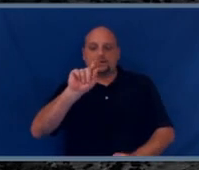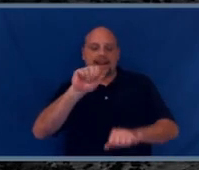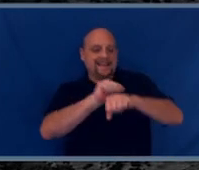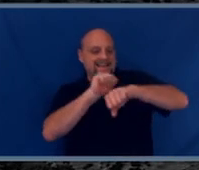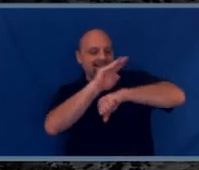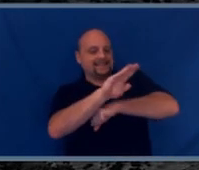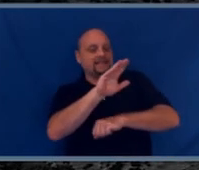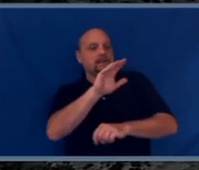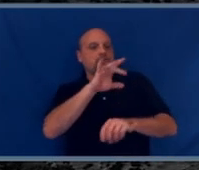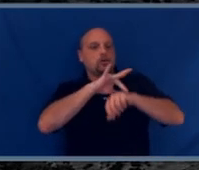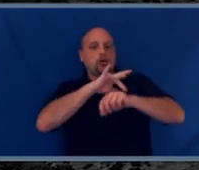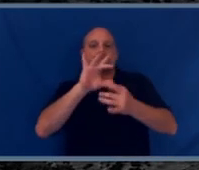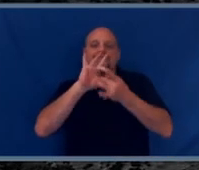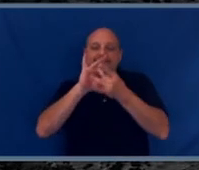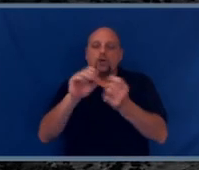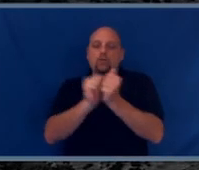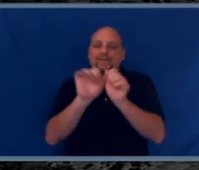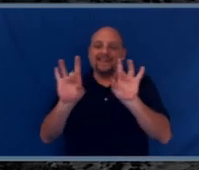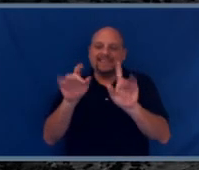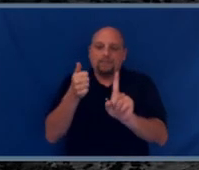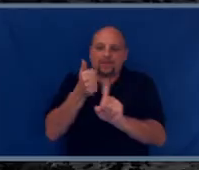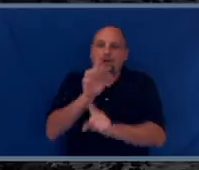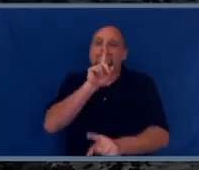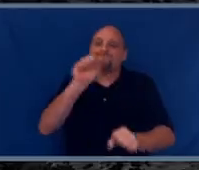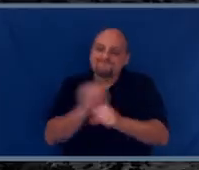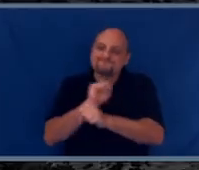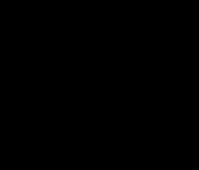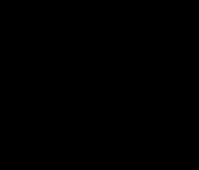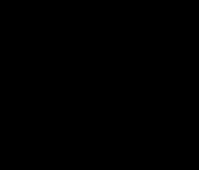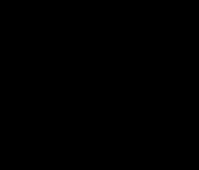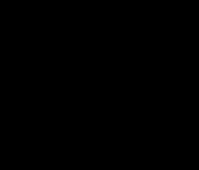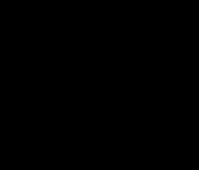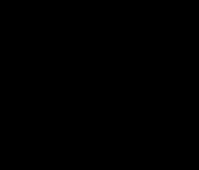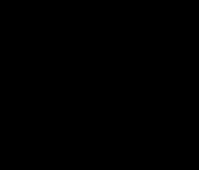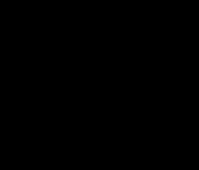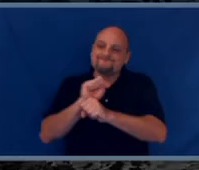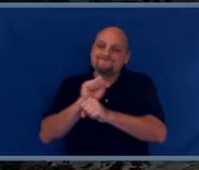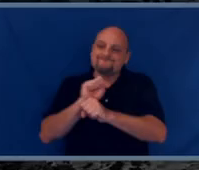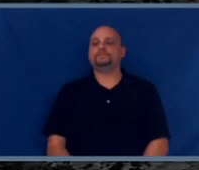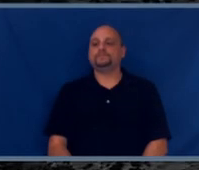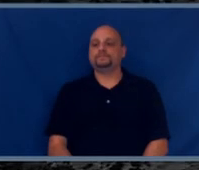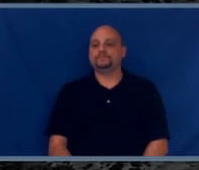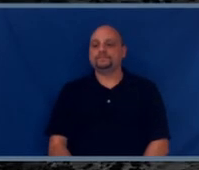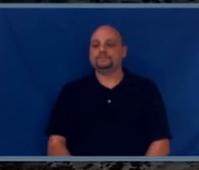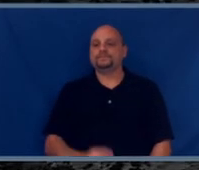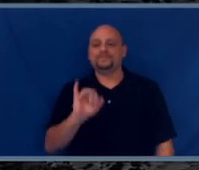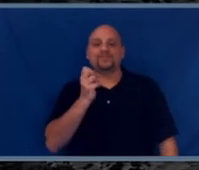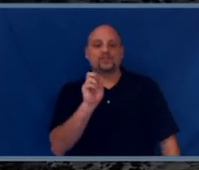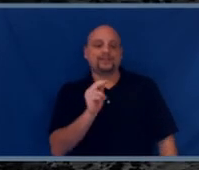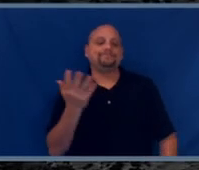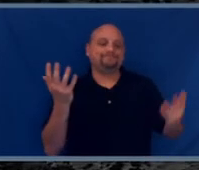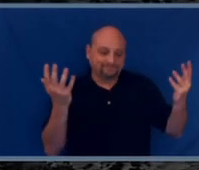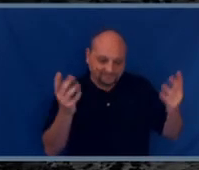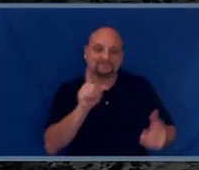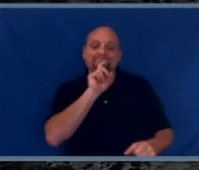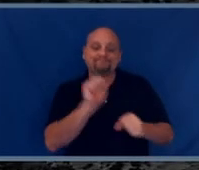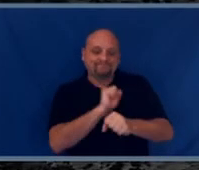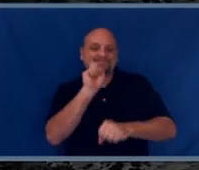EARTH REGARDING THE SAMPLE OR DO WE REALLY HAVE TO WAIT UNTIL WE REALLY HAVE TO WAIT.